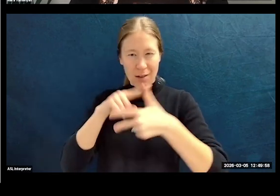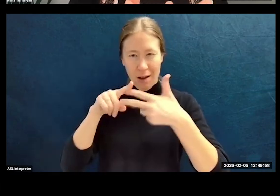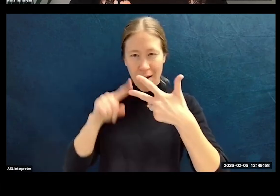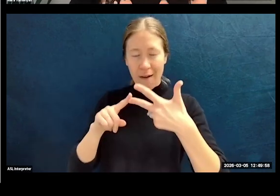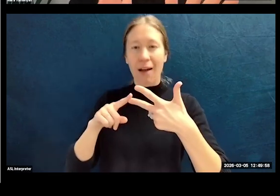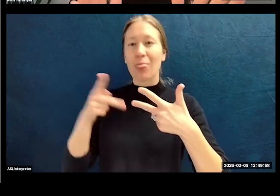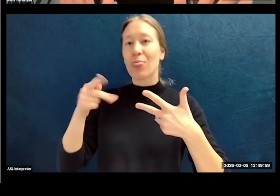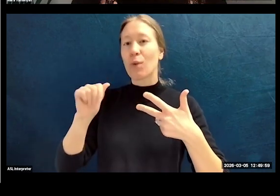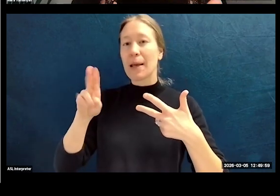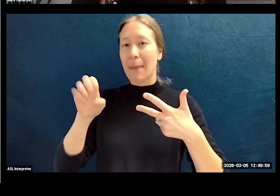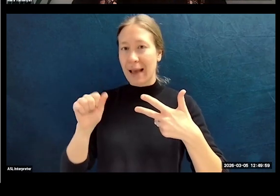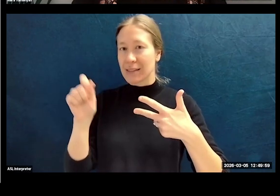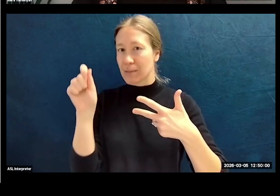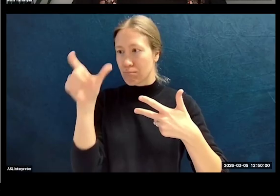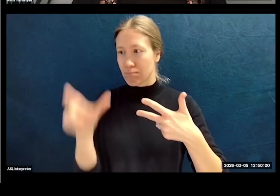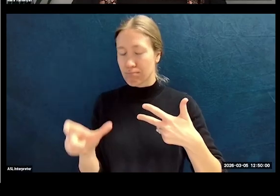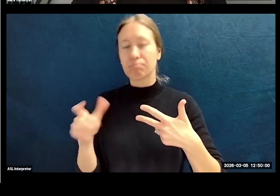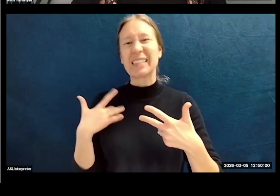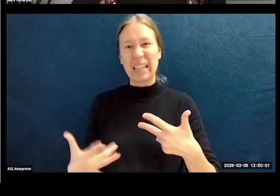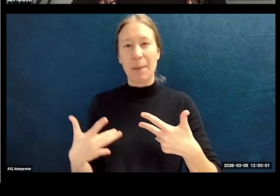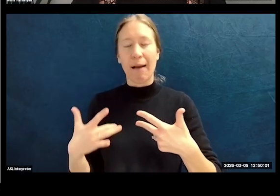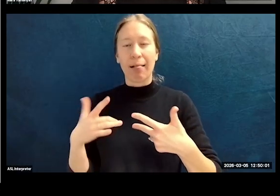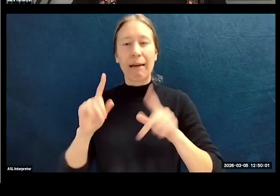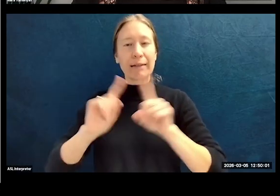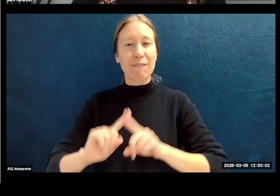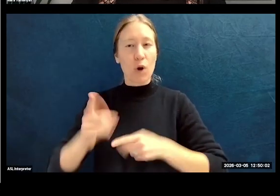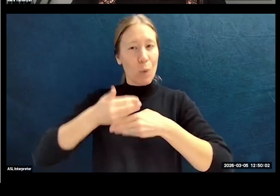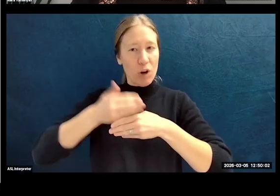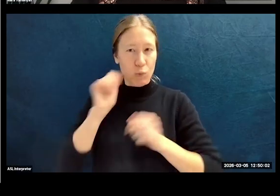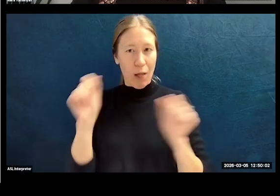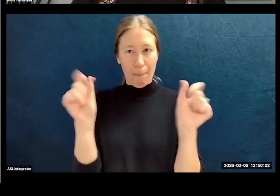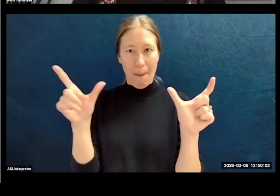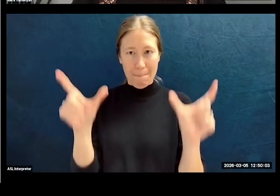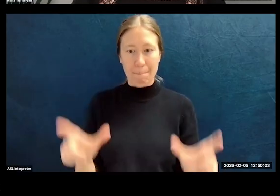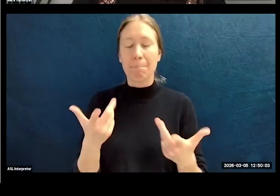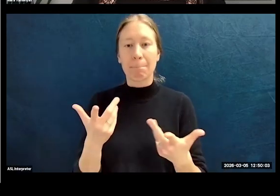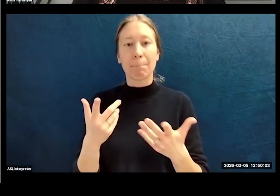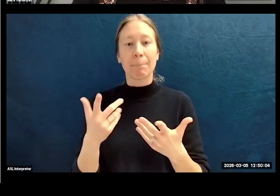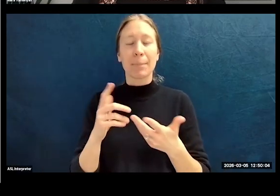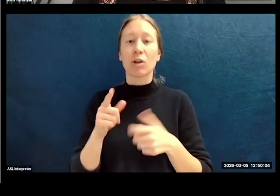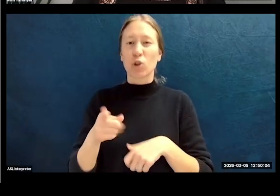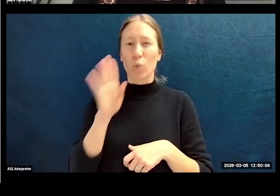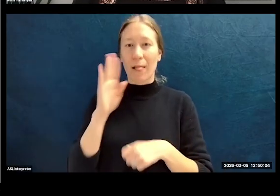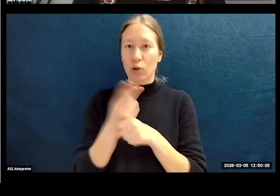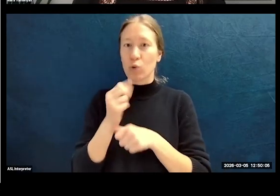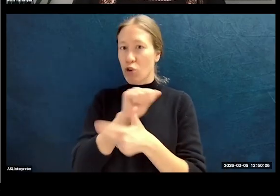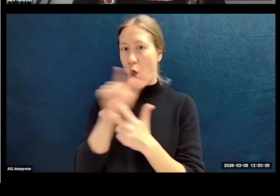There are usually three panes you will use to fix PDFs in the Acrobat environment